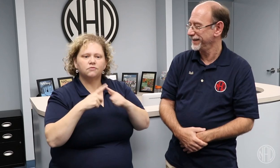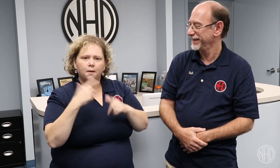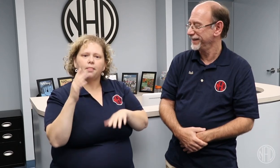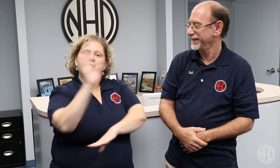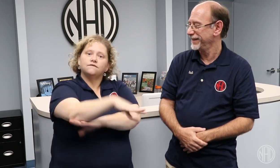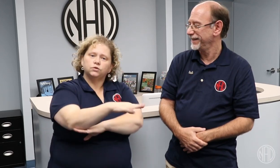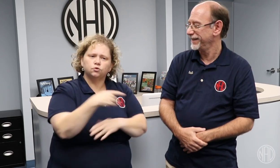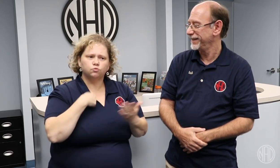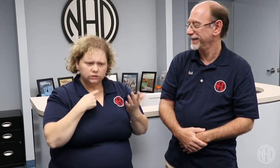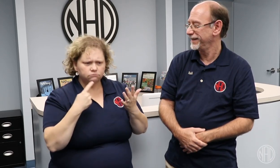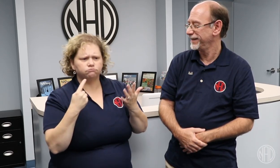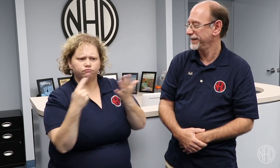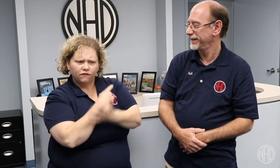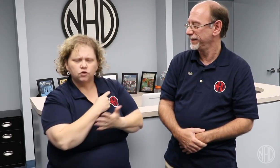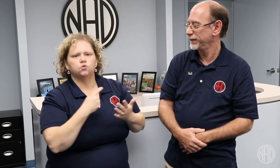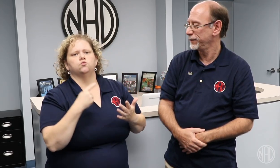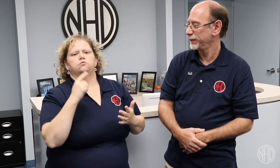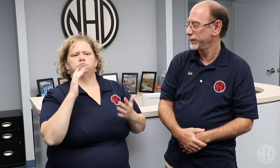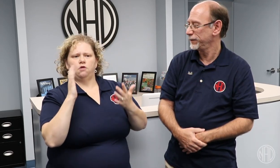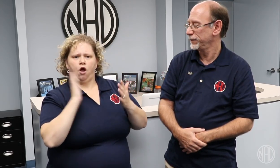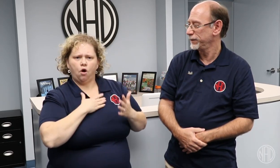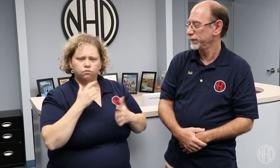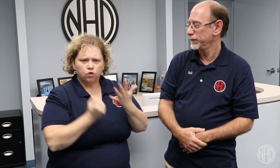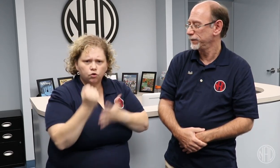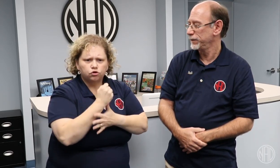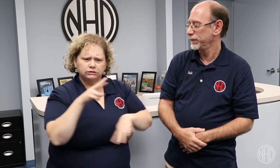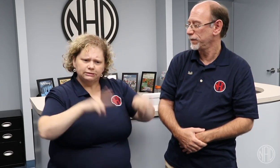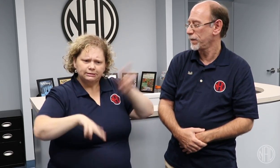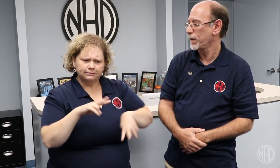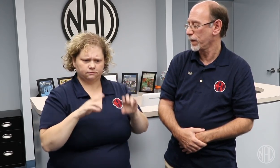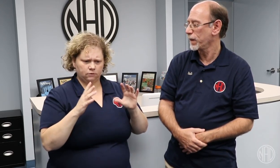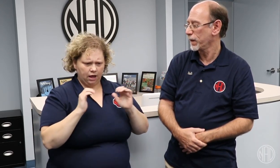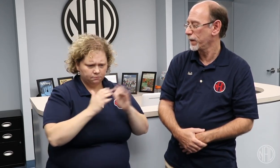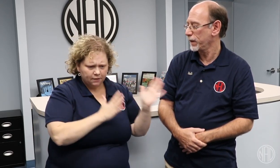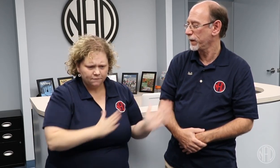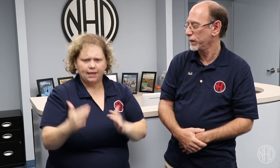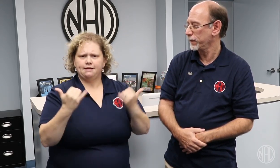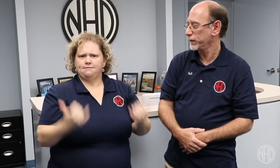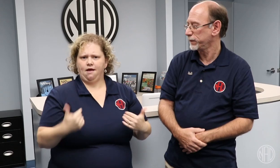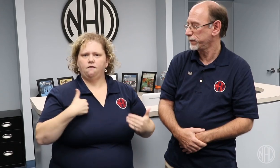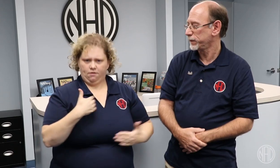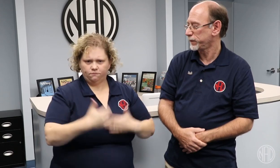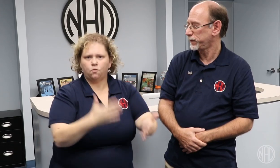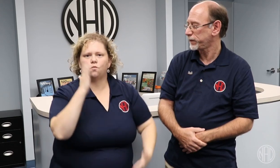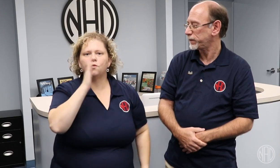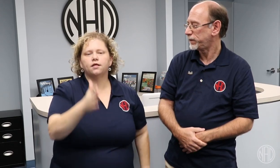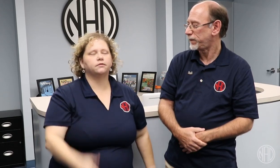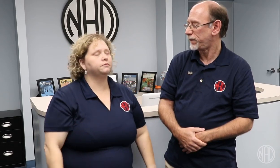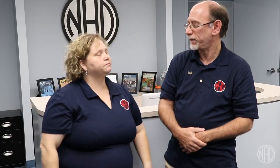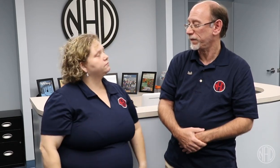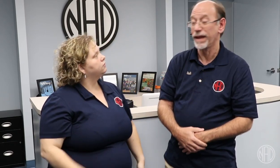In the afternoon, we discussed the five priorities.